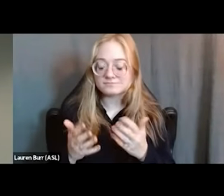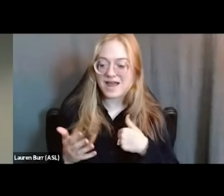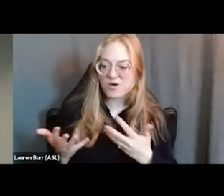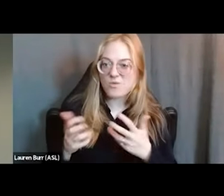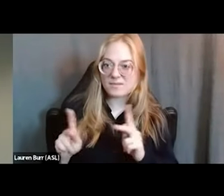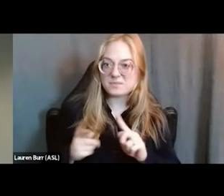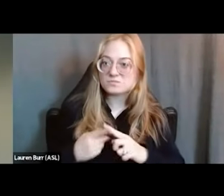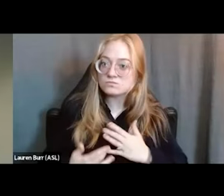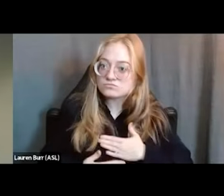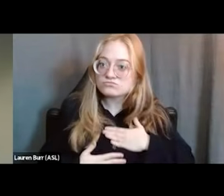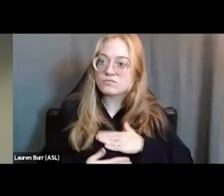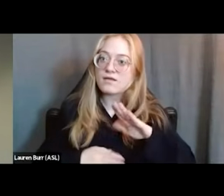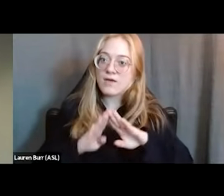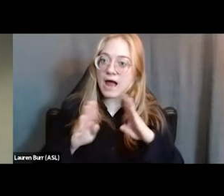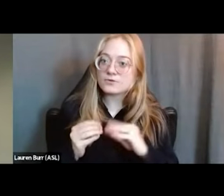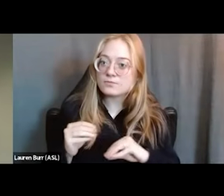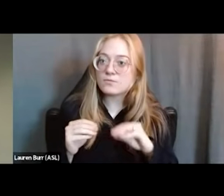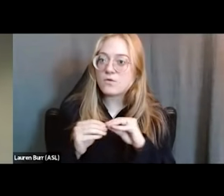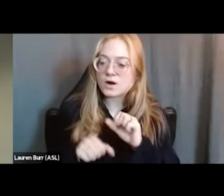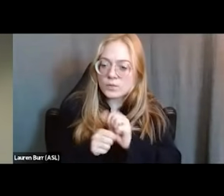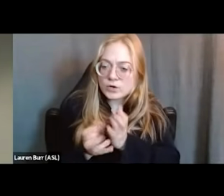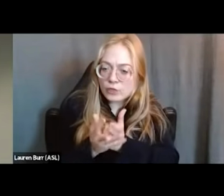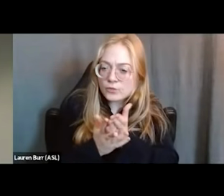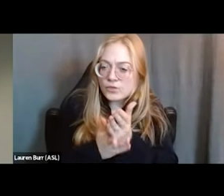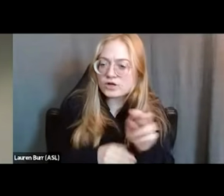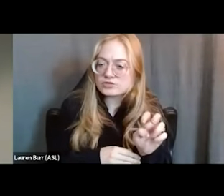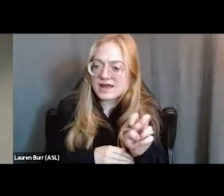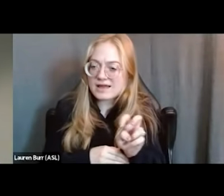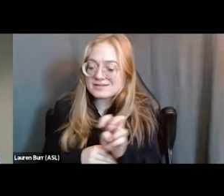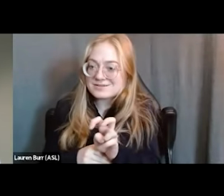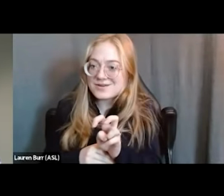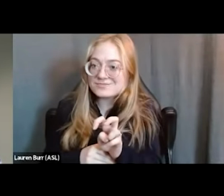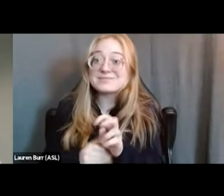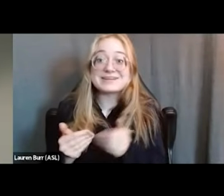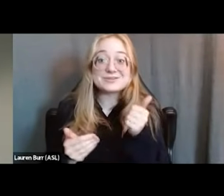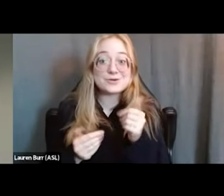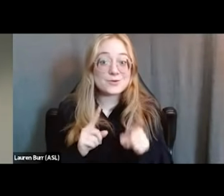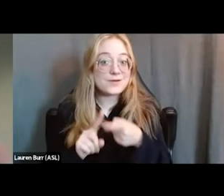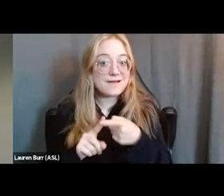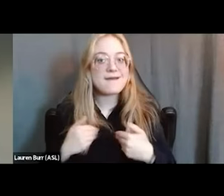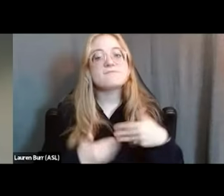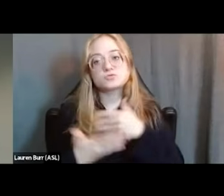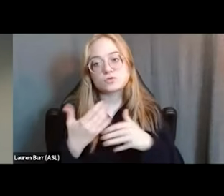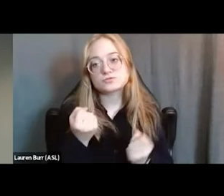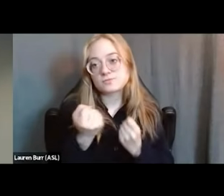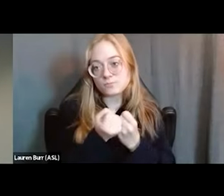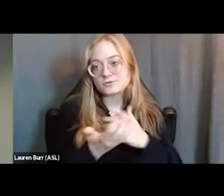through some of those difficulty and transitions when they have that social connection and social support. And again, we don't have to recreate things,